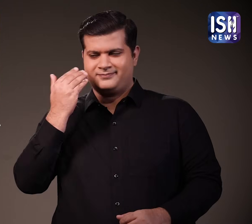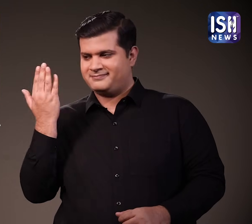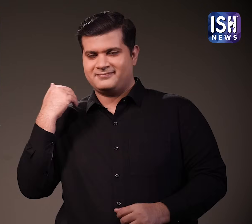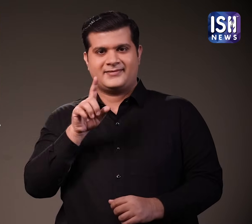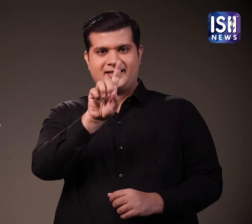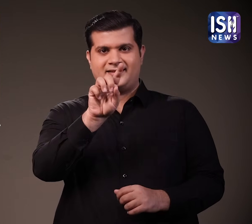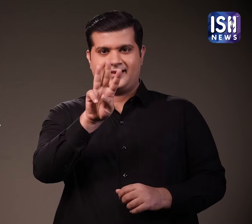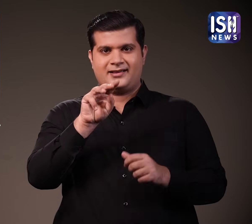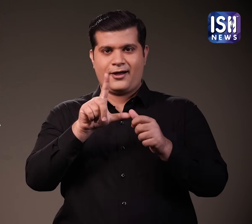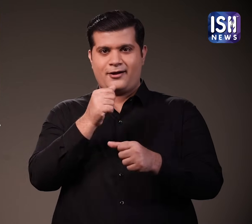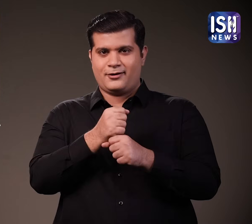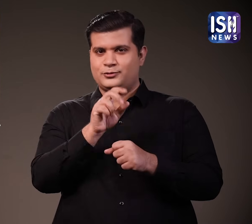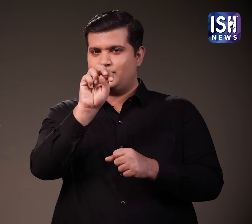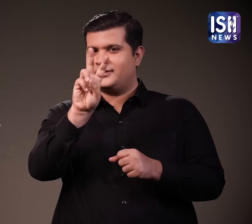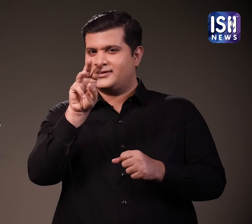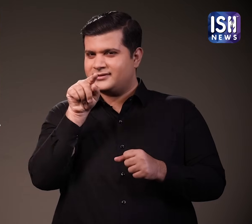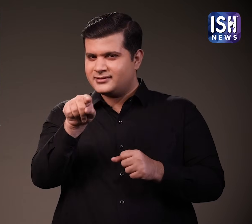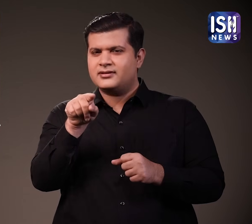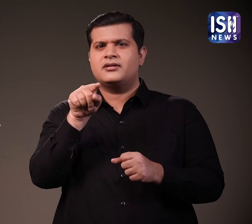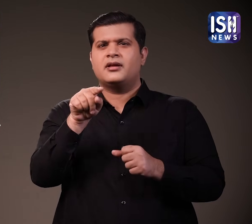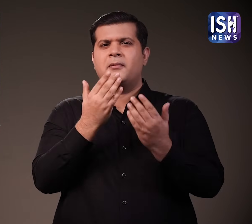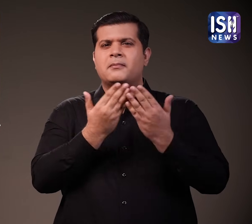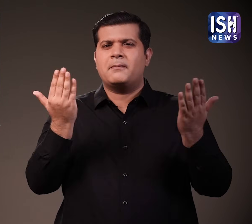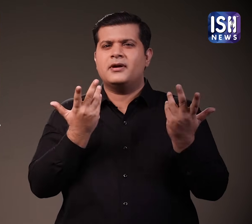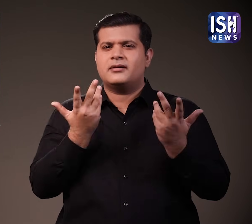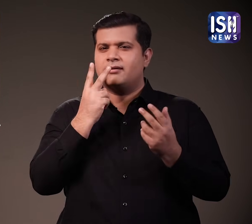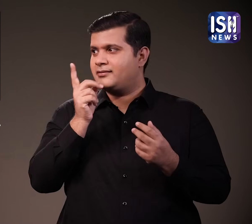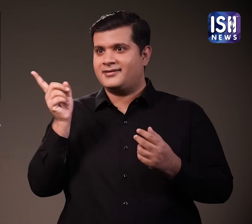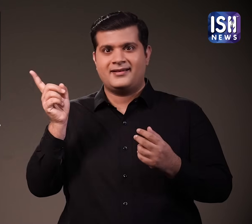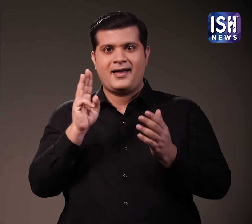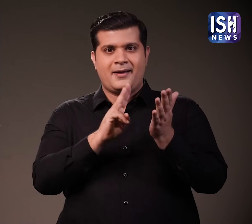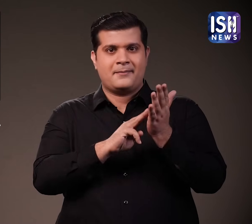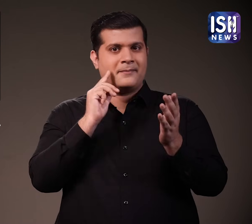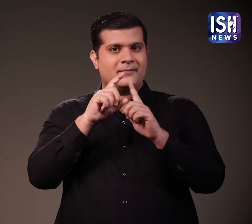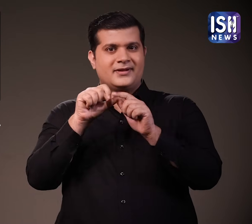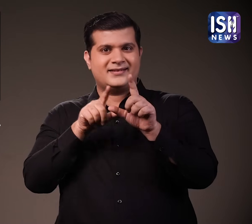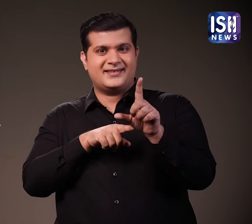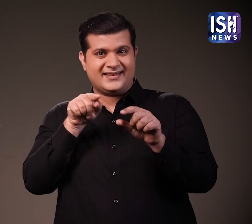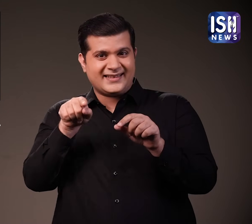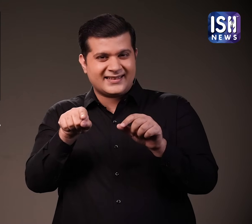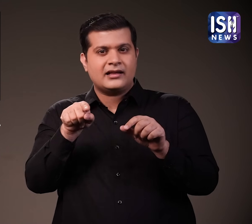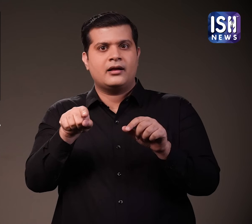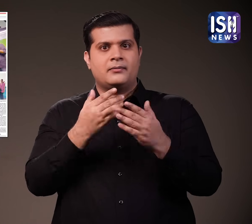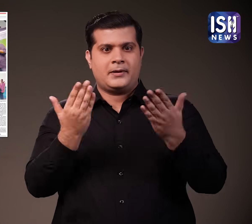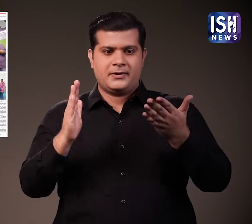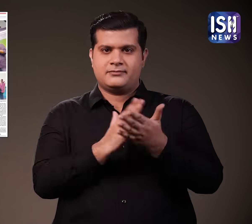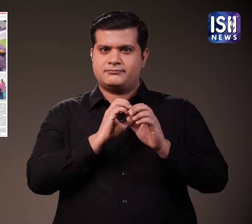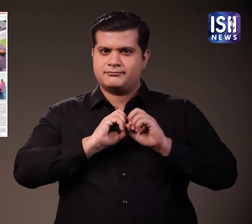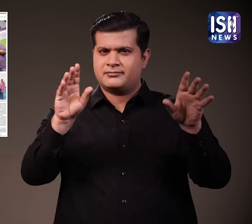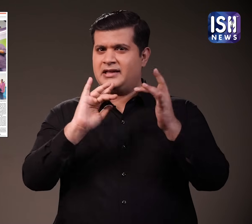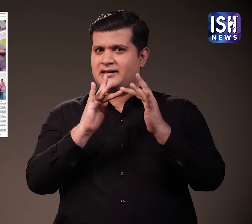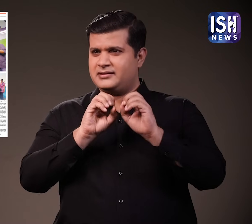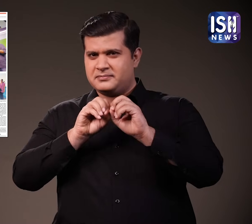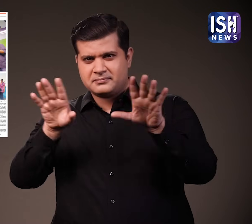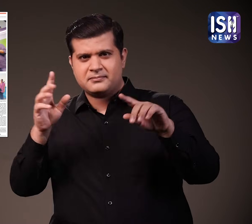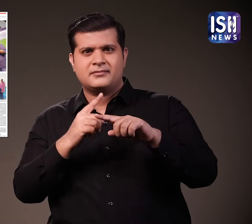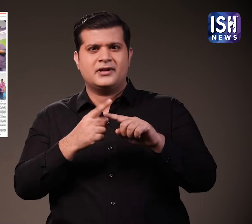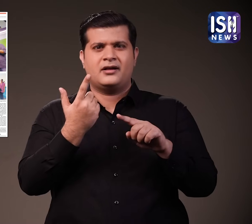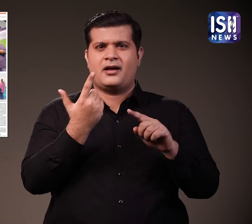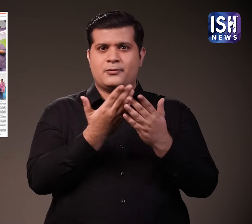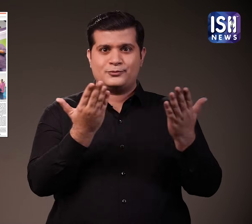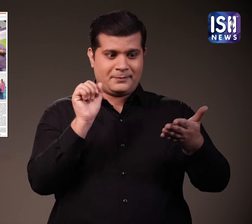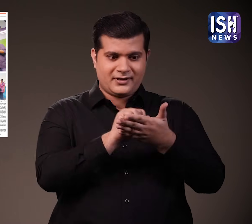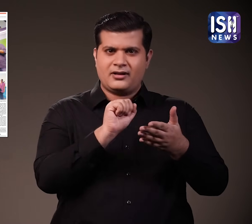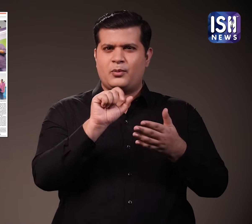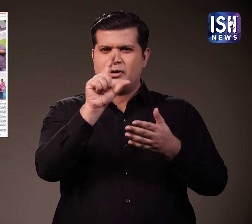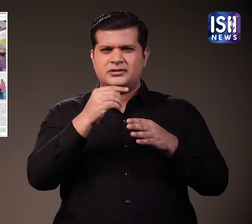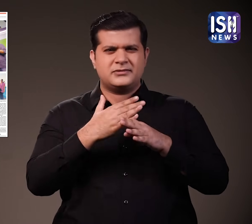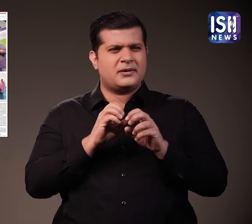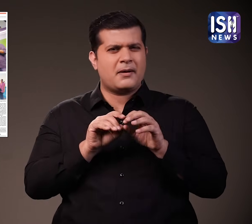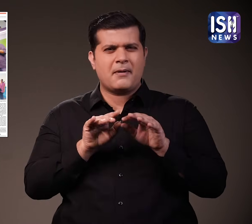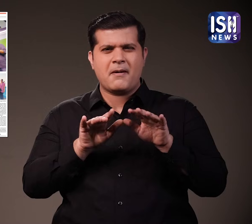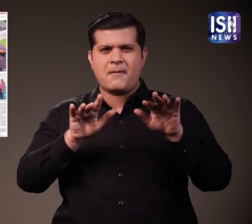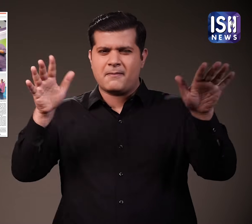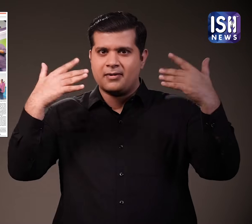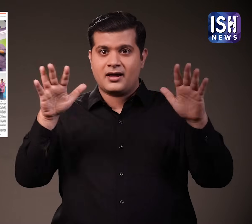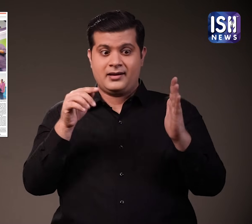On 13th August 2023 the Mid-Day newspaper published an article in the newspaper and on their website.